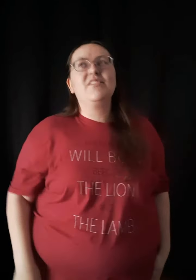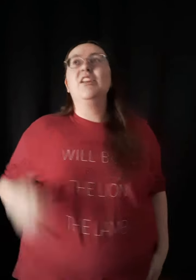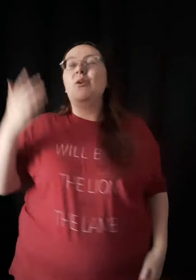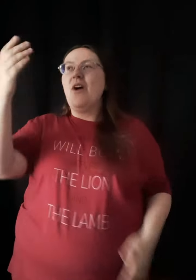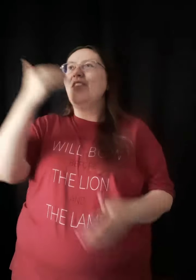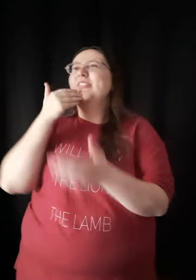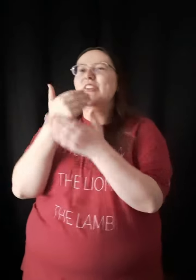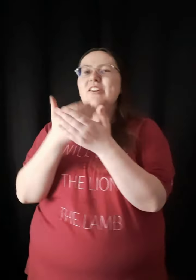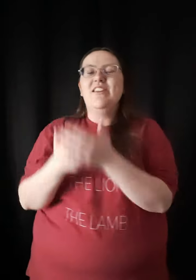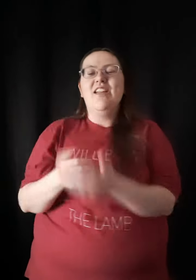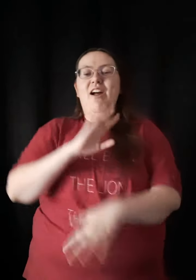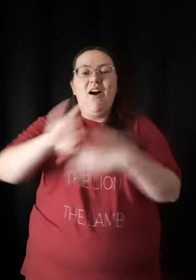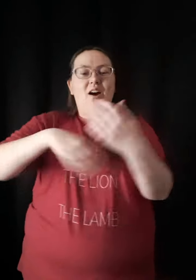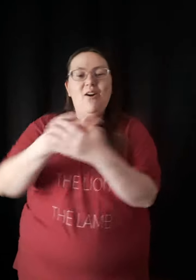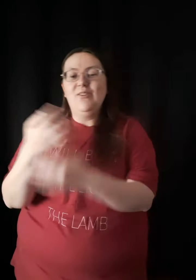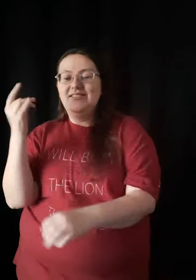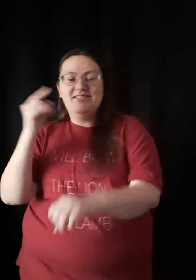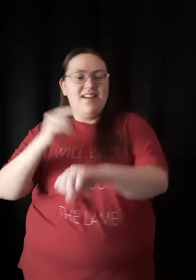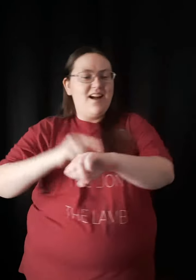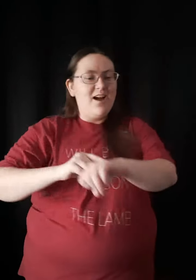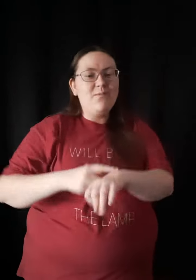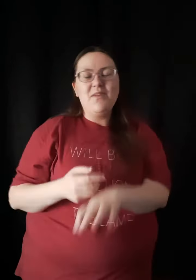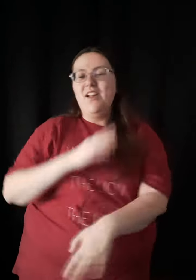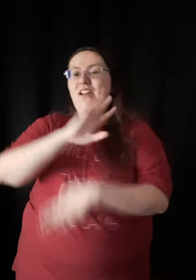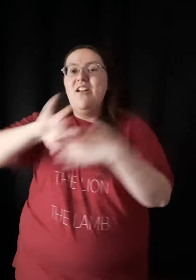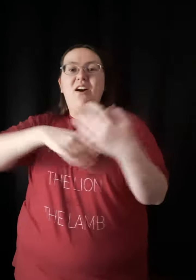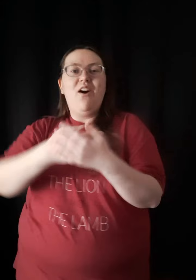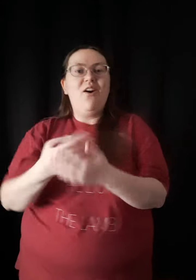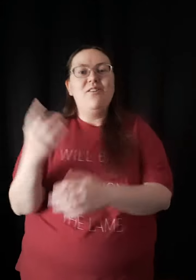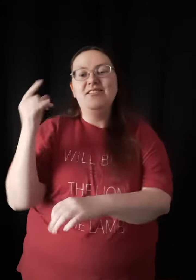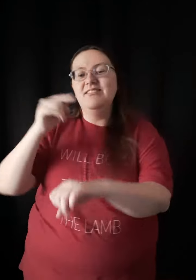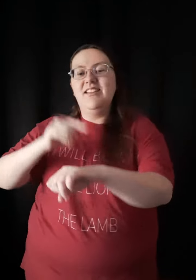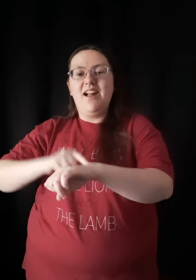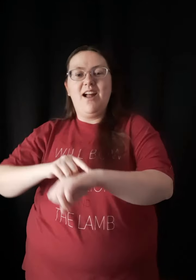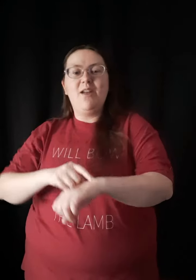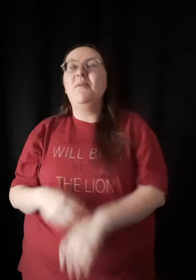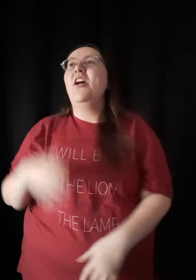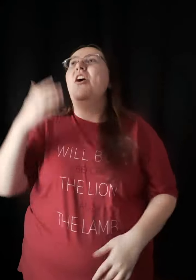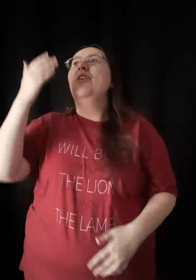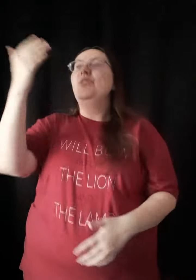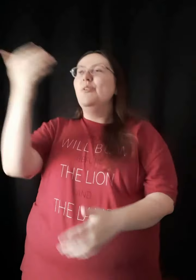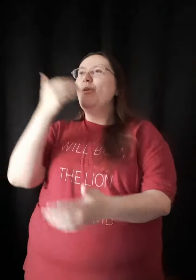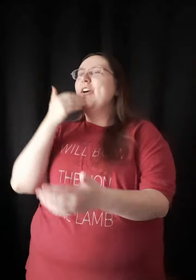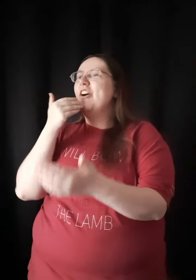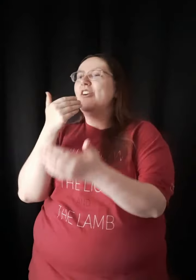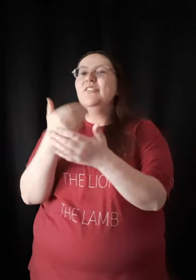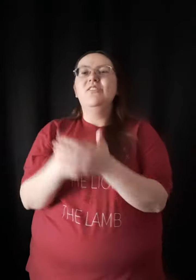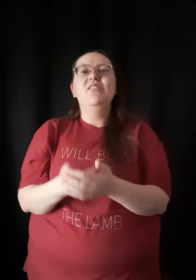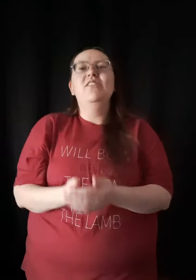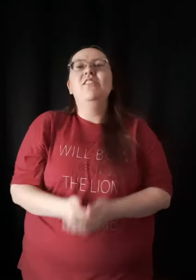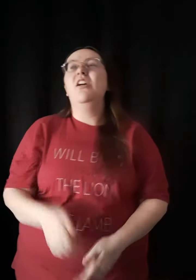You are good All the time And all the time, come on You are good